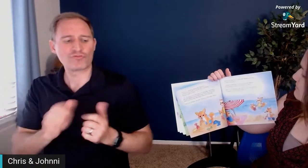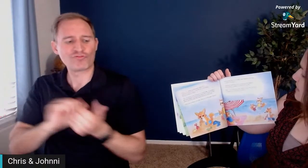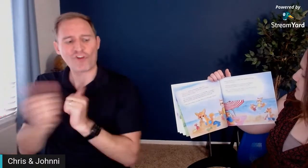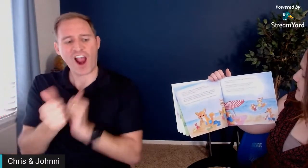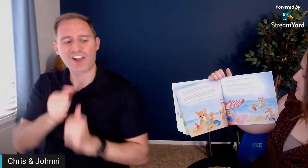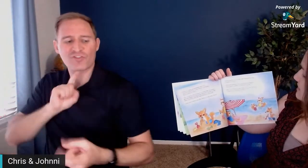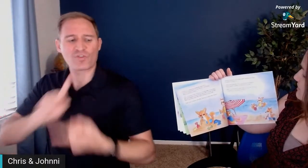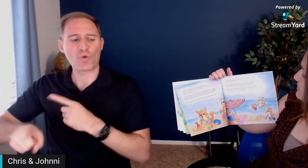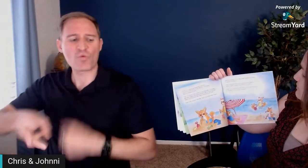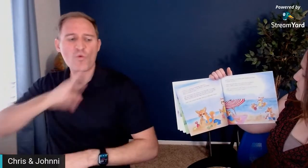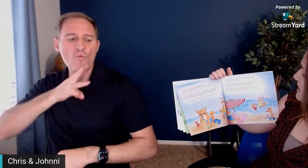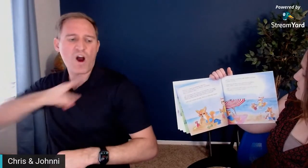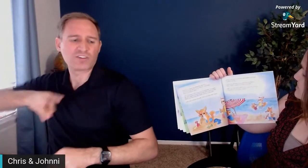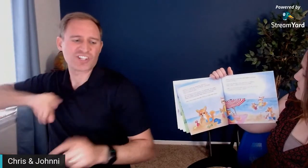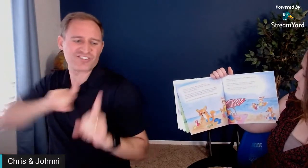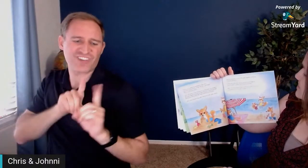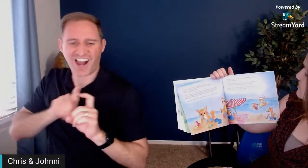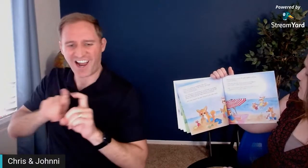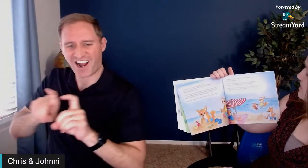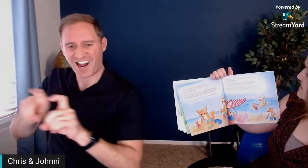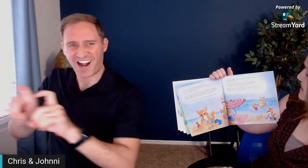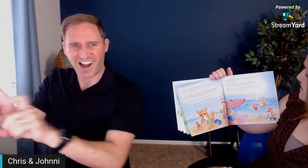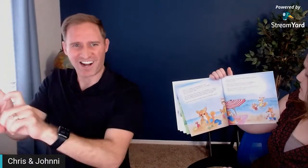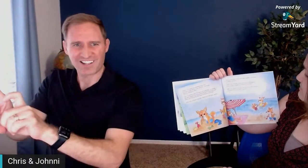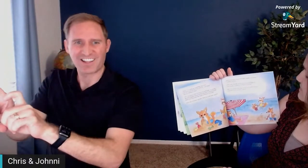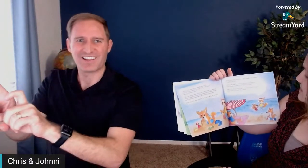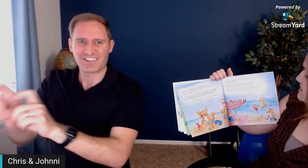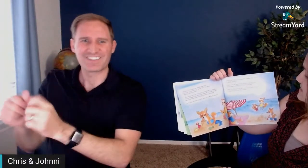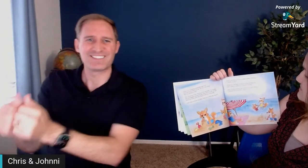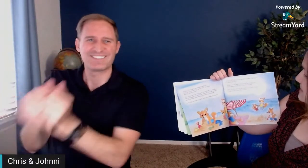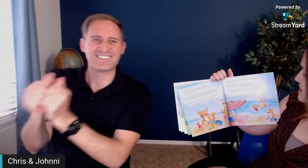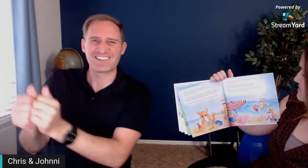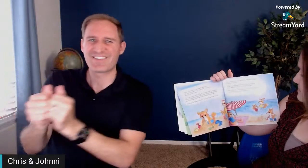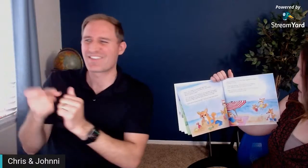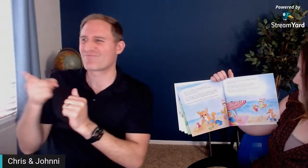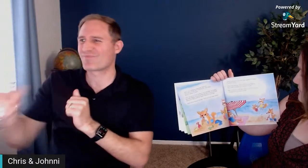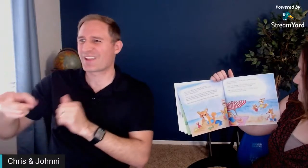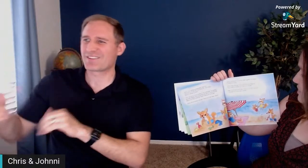mama and emily run into the water together and begin to splash and play